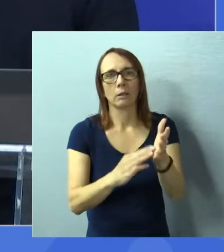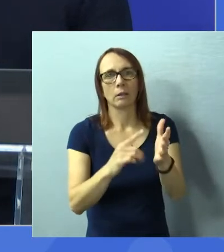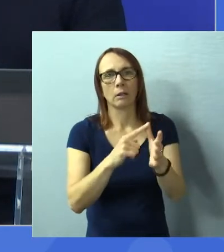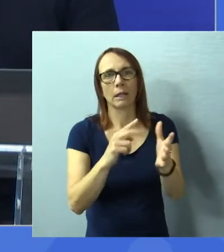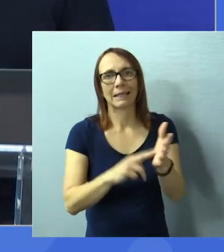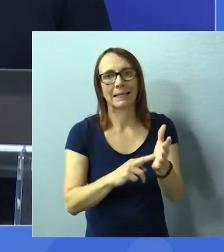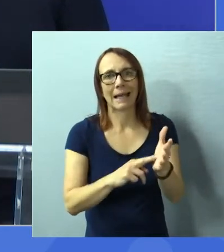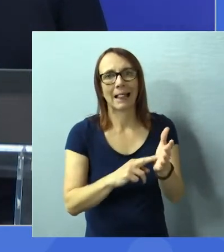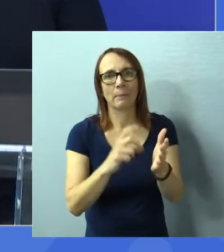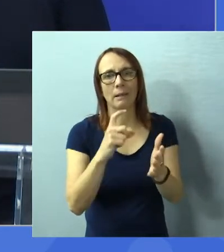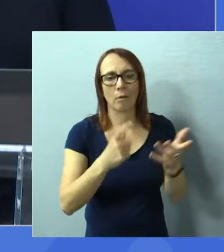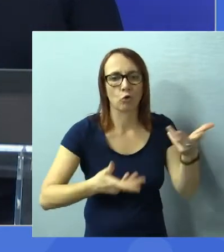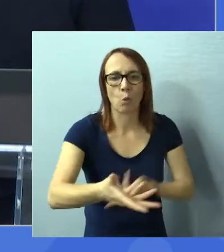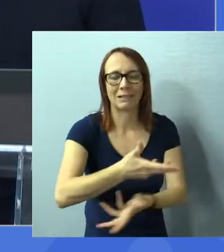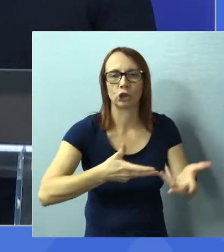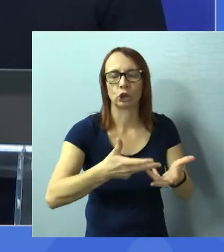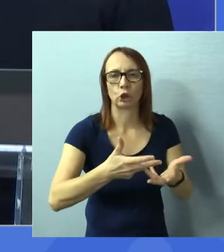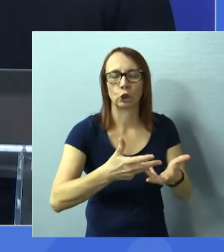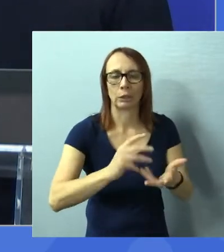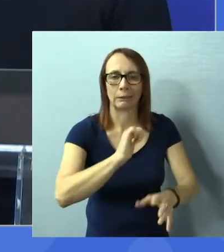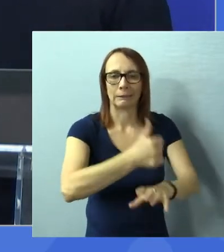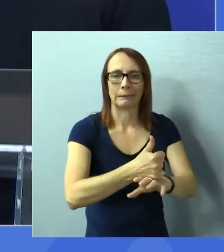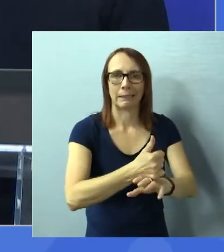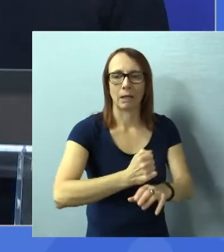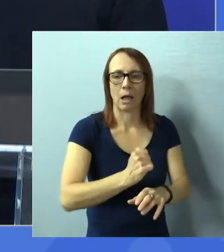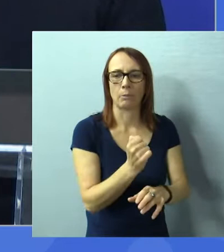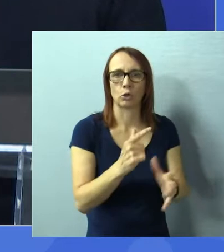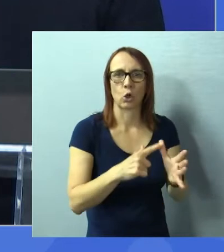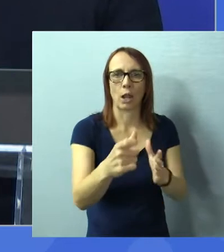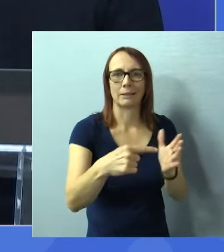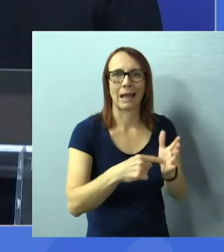which led to the Scotland that 2012 and some transfer of competences paroles to